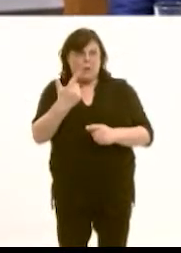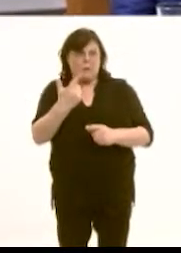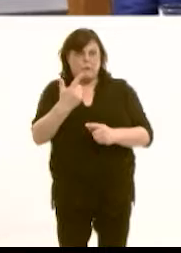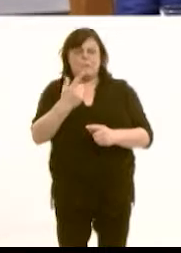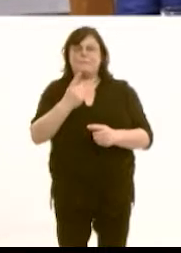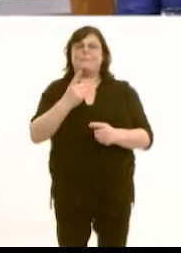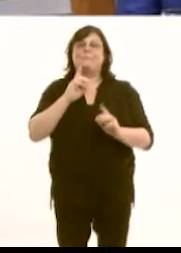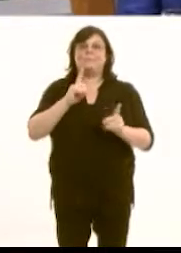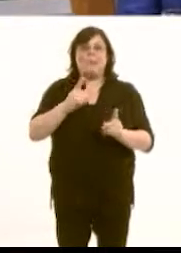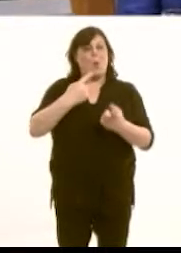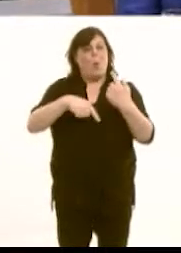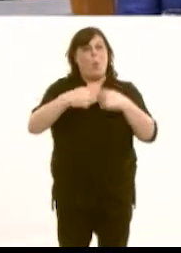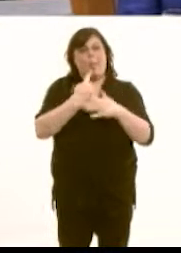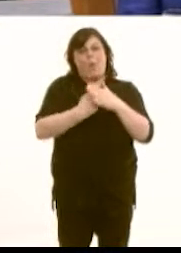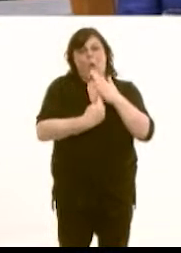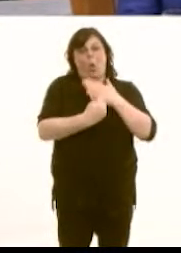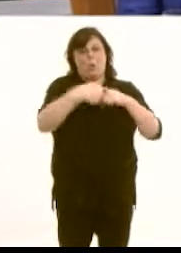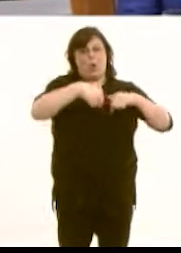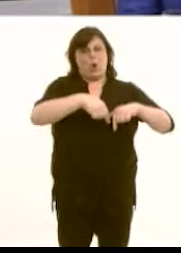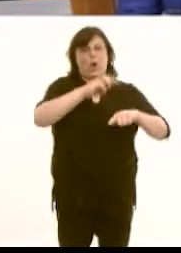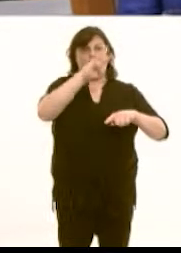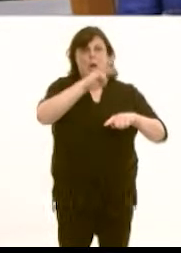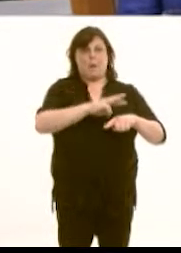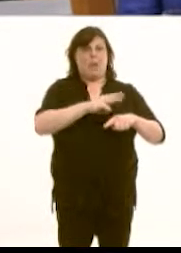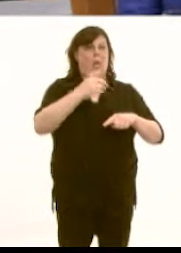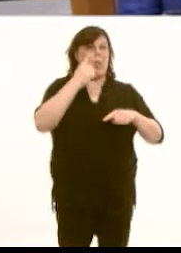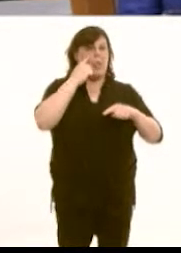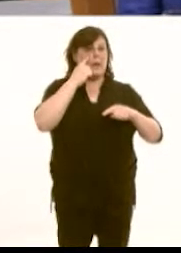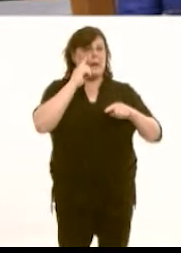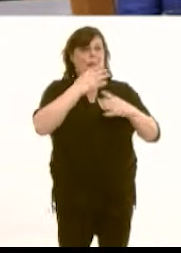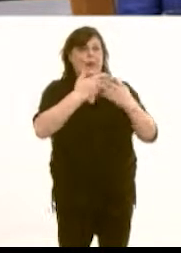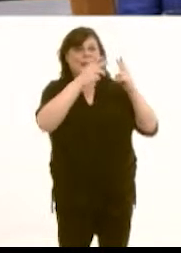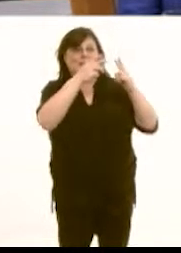example, are the only nation to routinely review all deaths in hospitals, and weíve